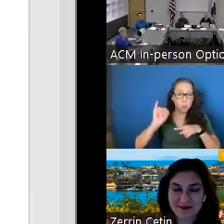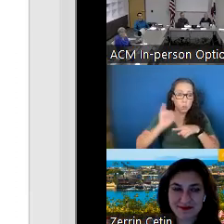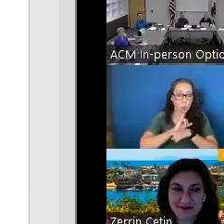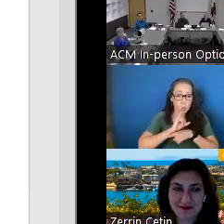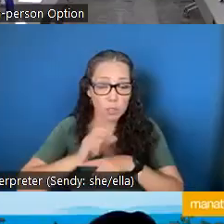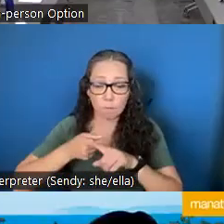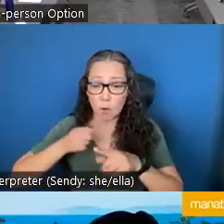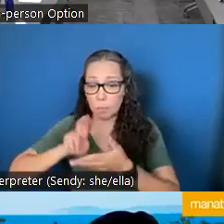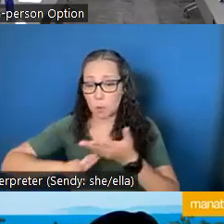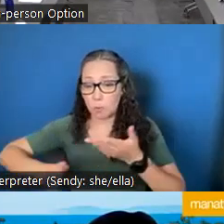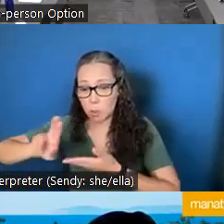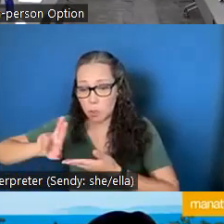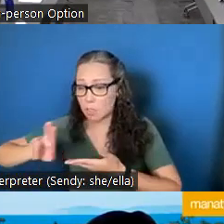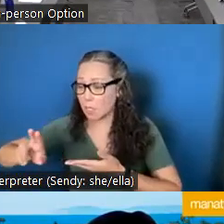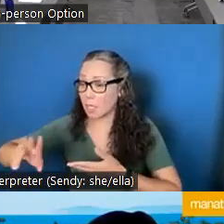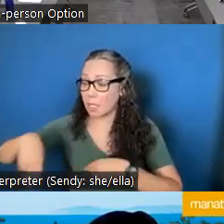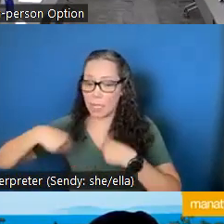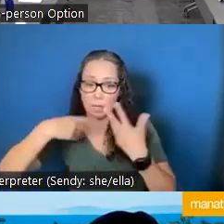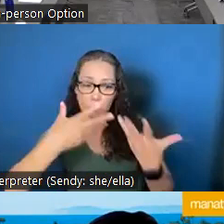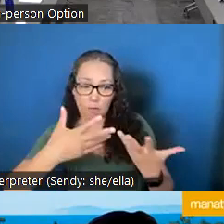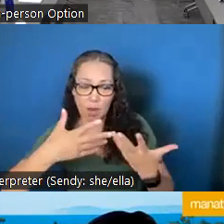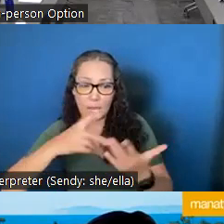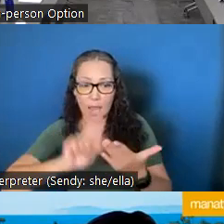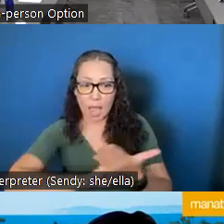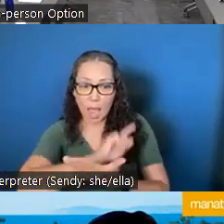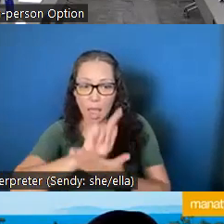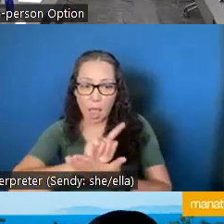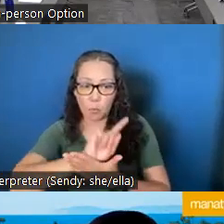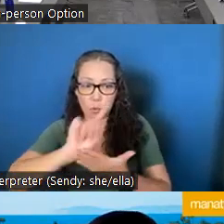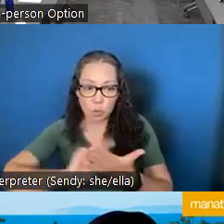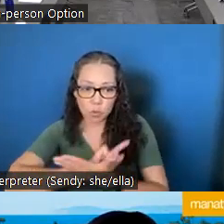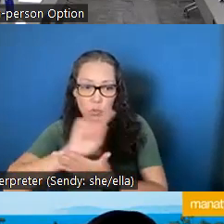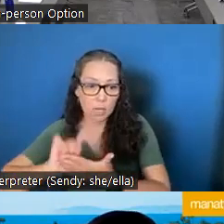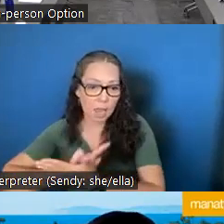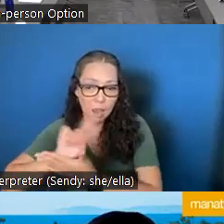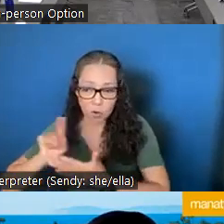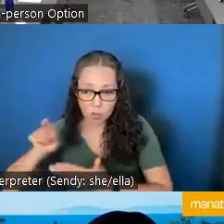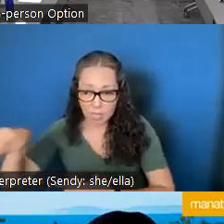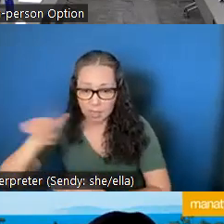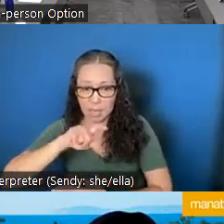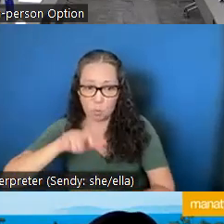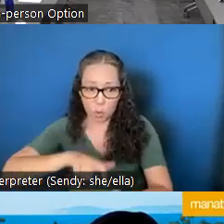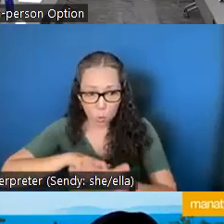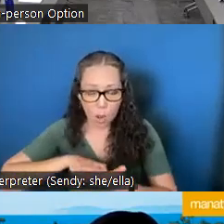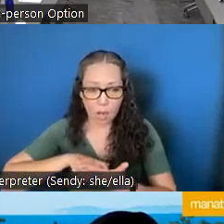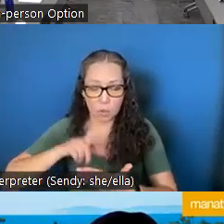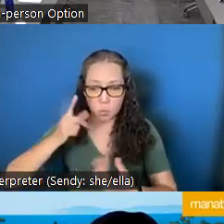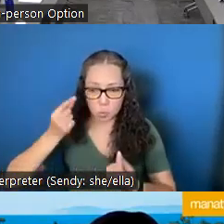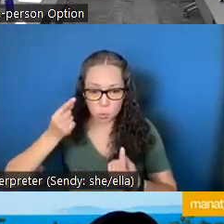some assistance through hours that they have toer in learning about whether it's